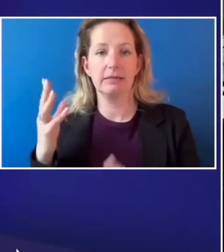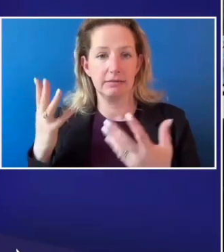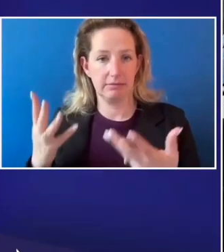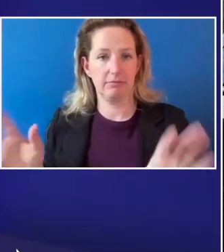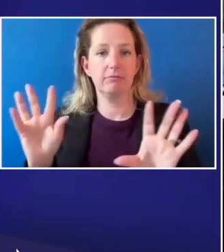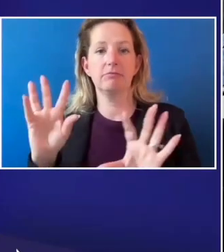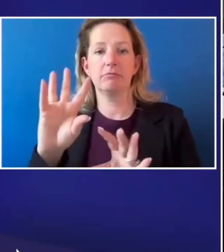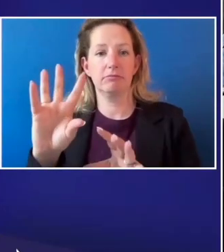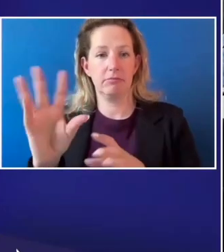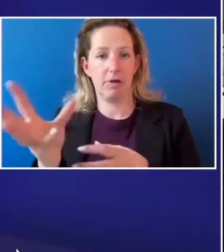I believe it's 15 A3.